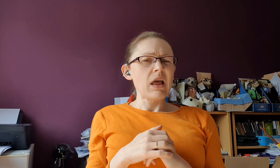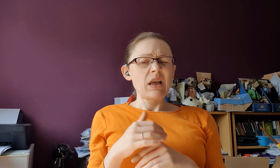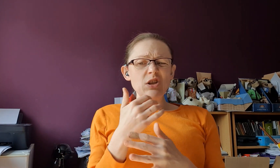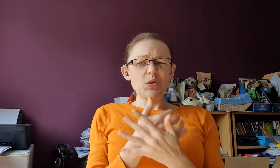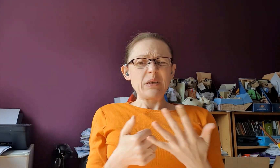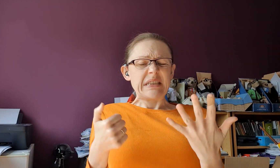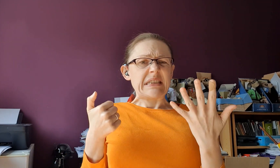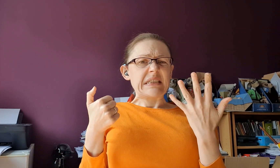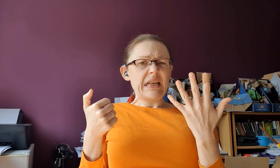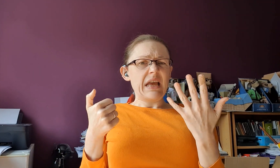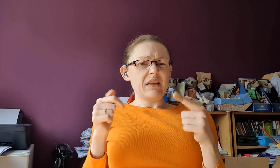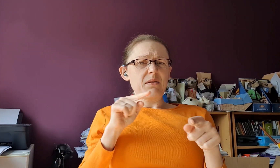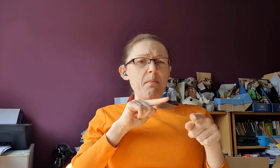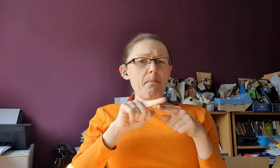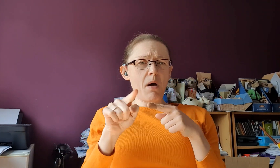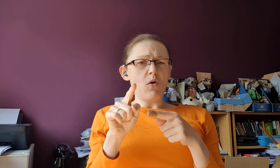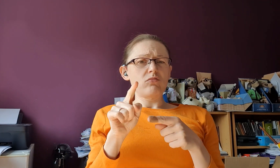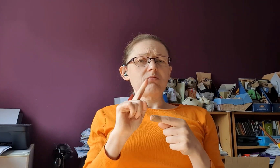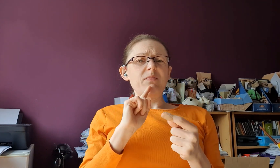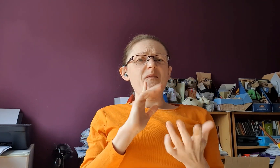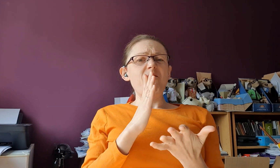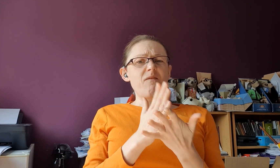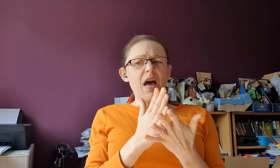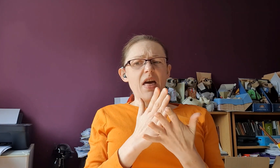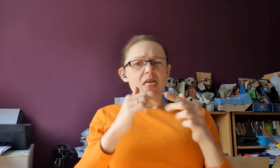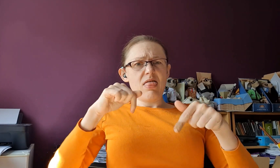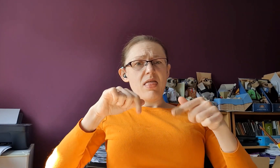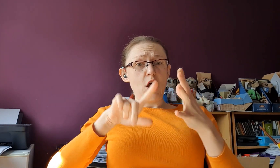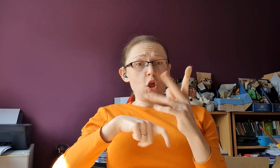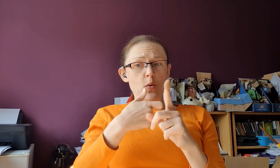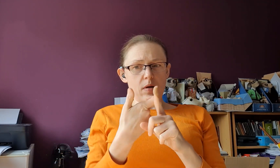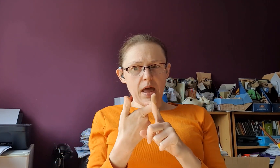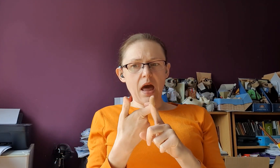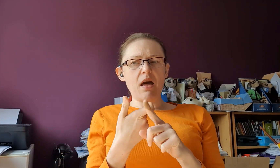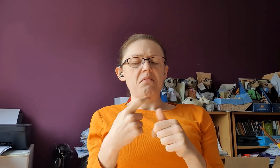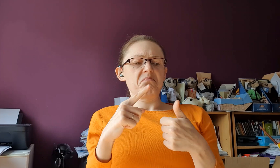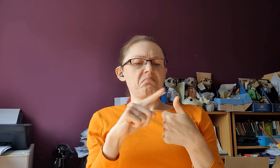So they are the 6 that represent 6 of the faith groups in the UK.